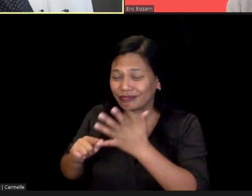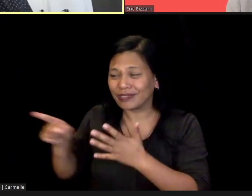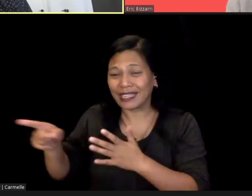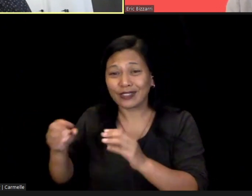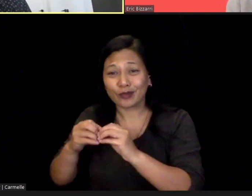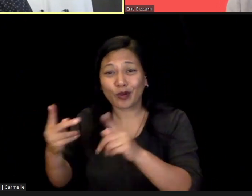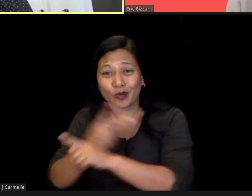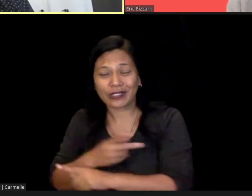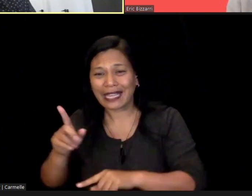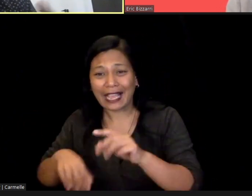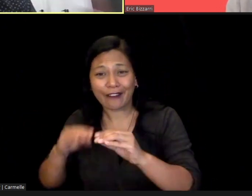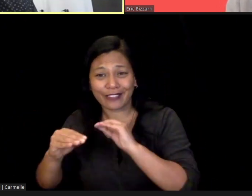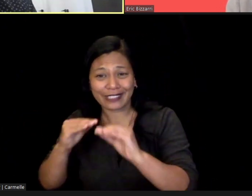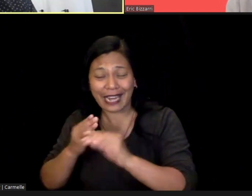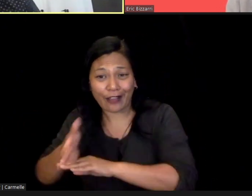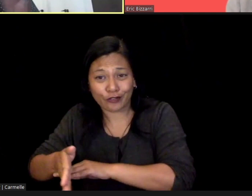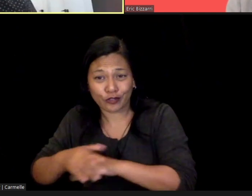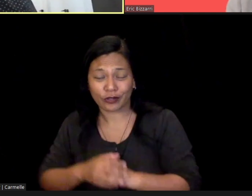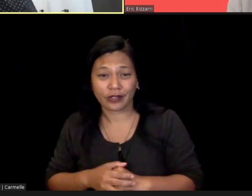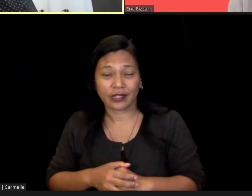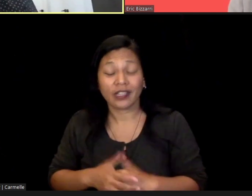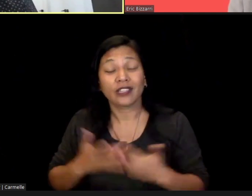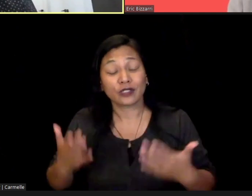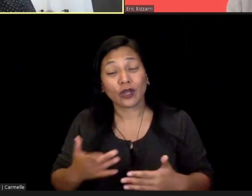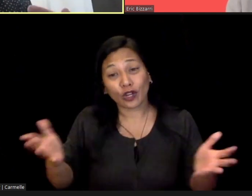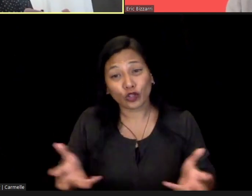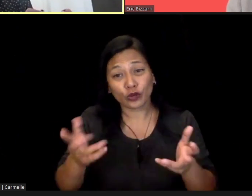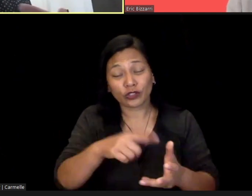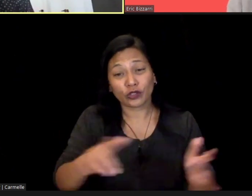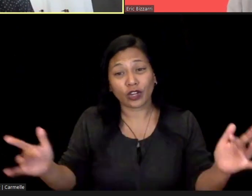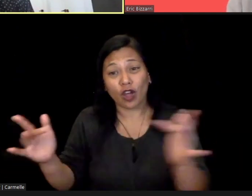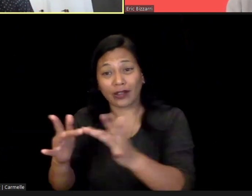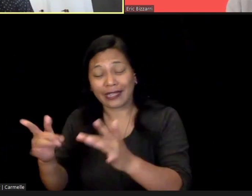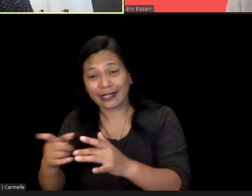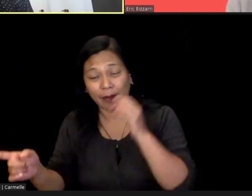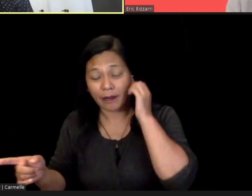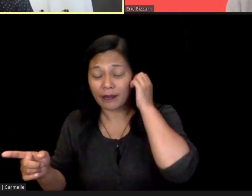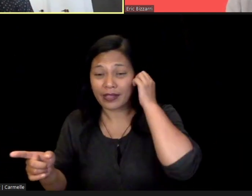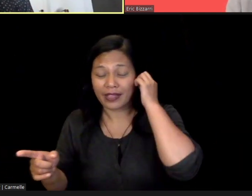So I would call them again with enough time, but I think there's this shyness or timidness if you're starting out.